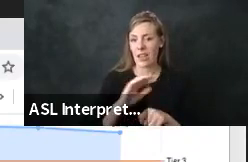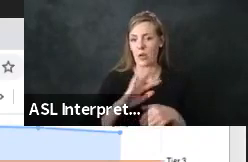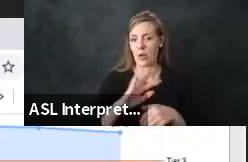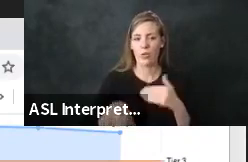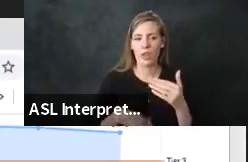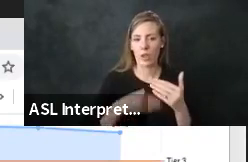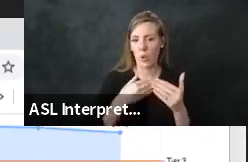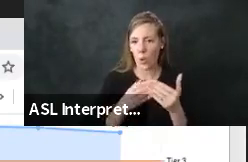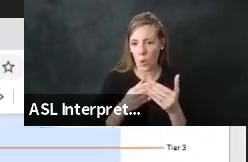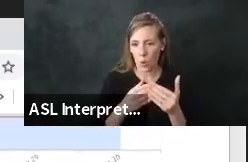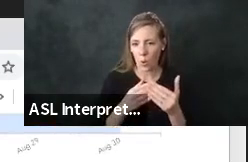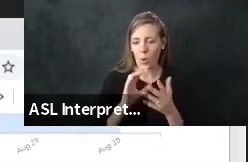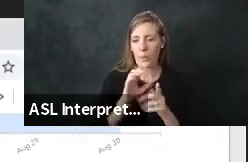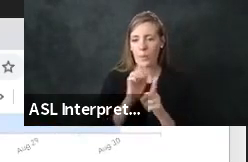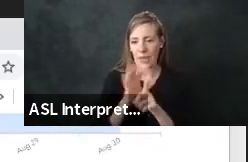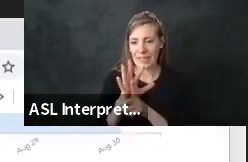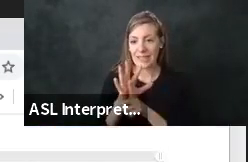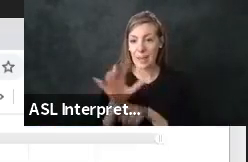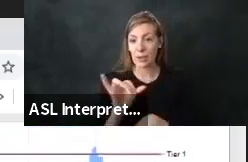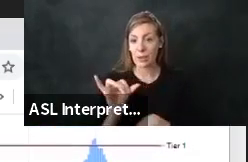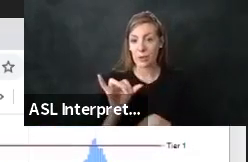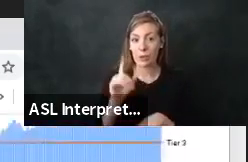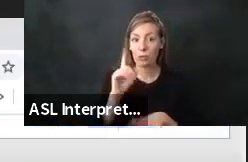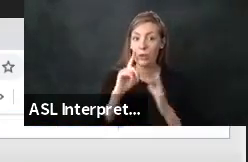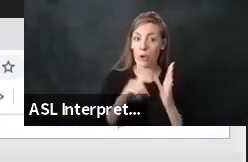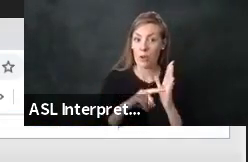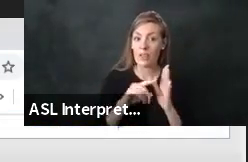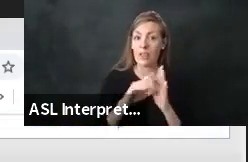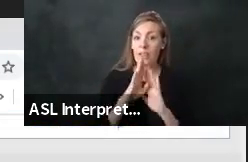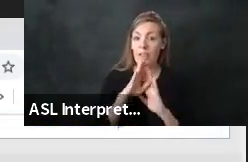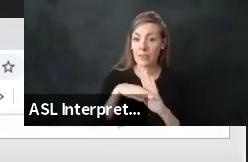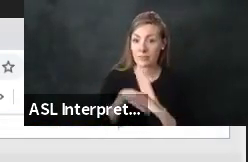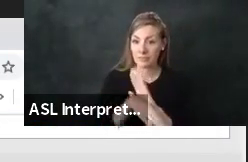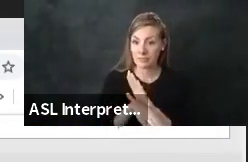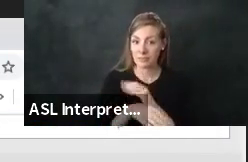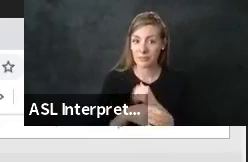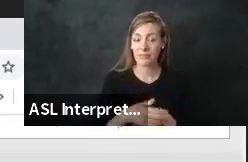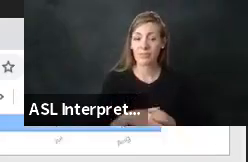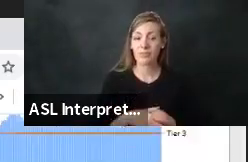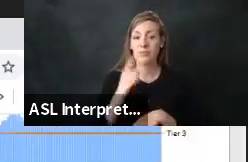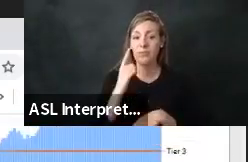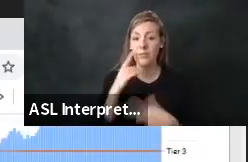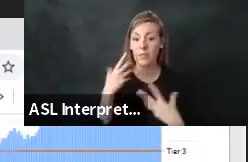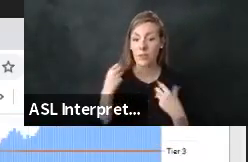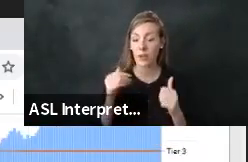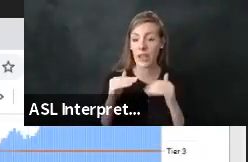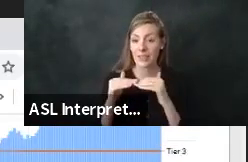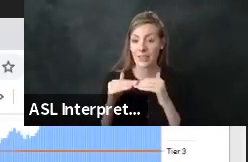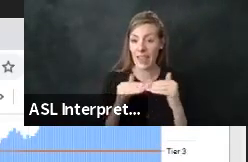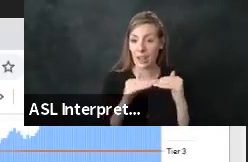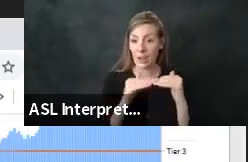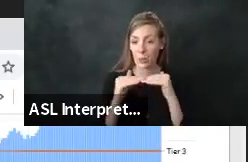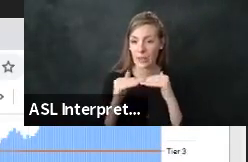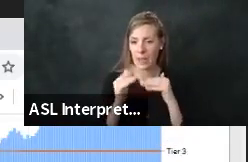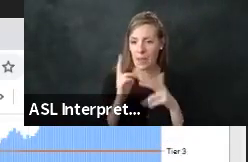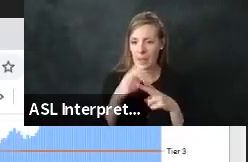Also seeing an encouraging downward trends are and then for health equity, which I mentioned above.